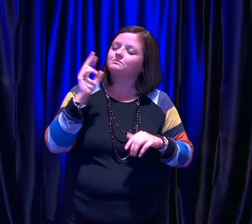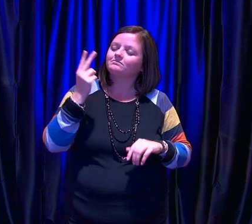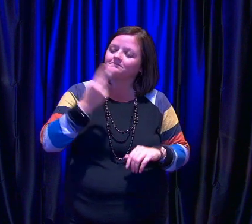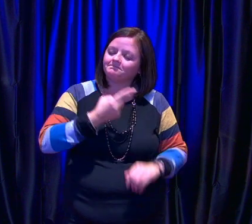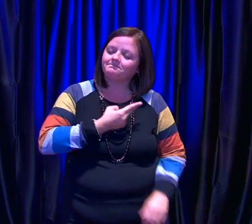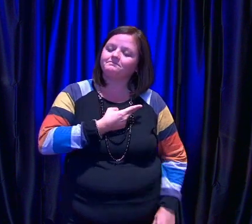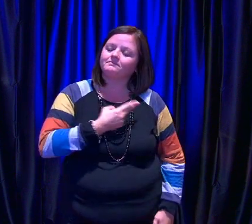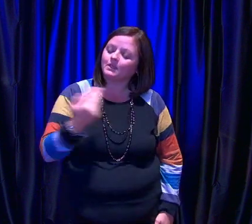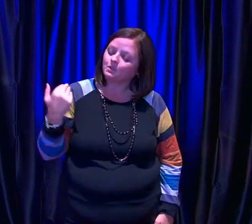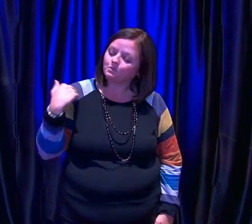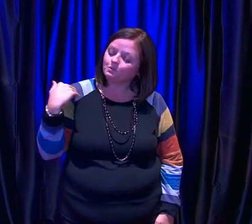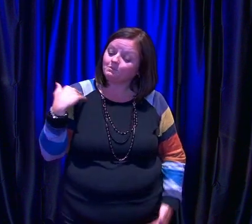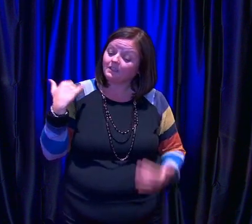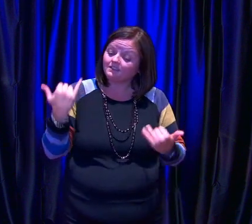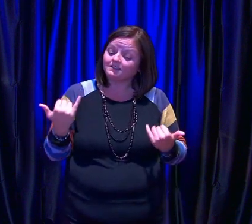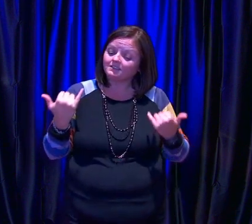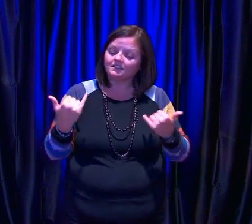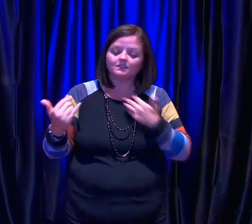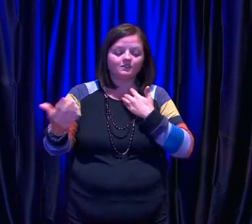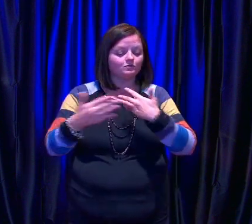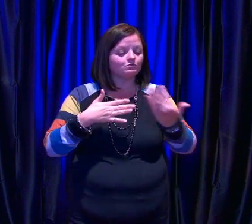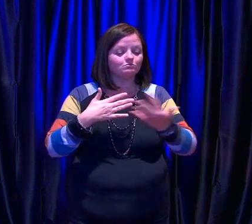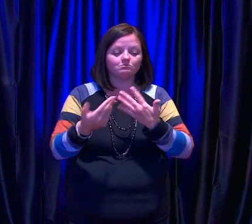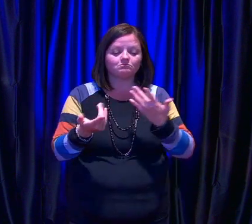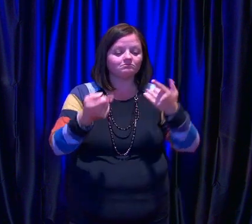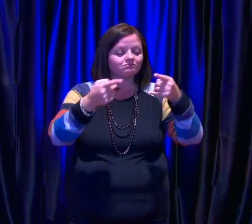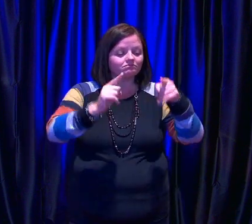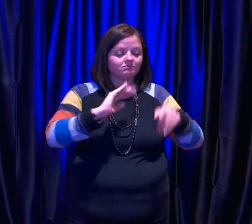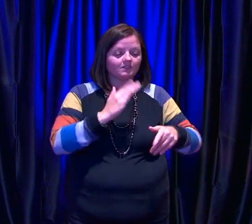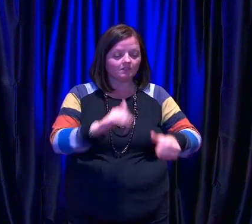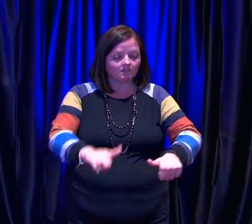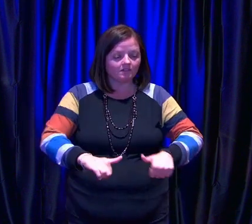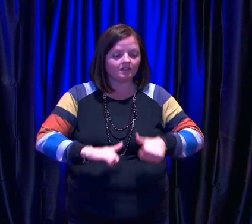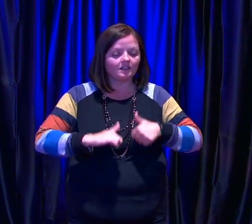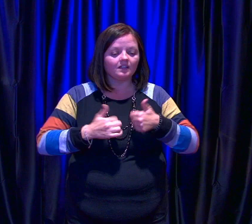remind us today that no matter what is happening in our lives what is happening